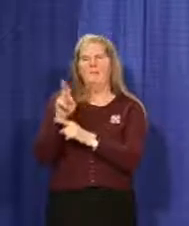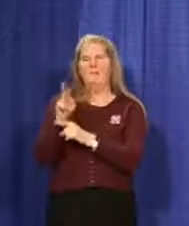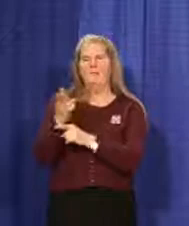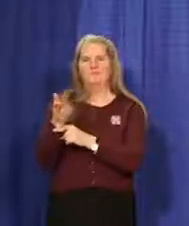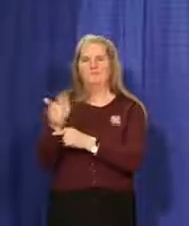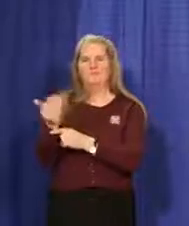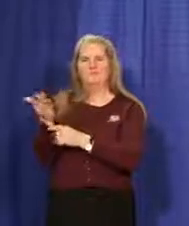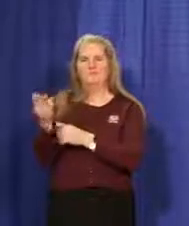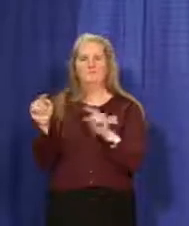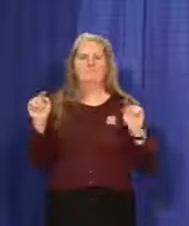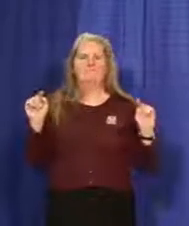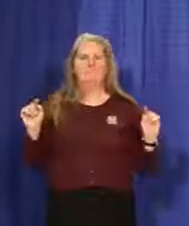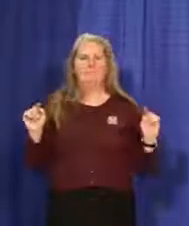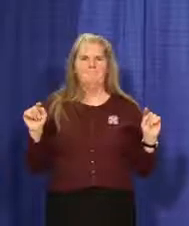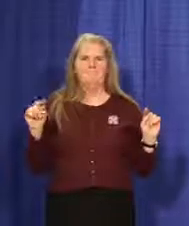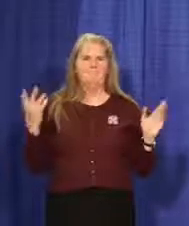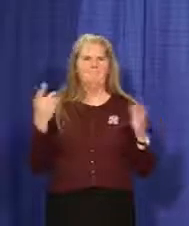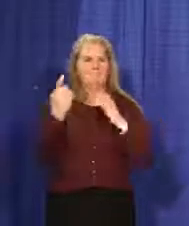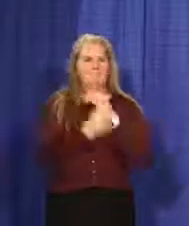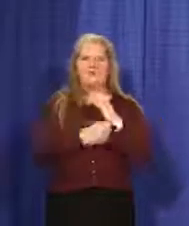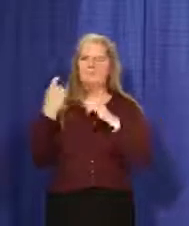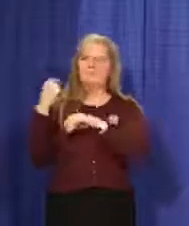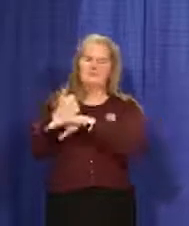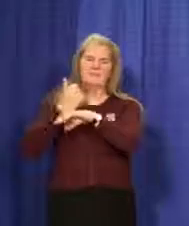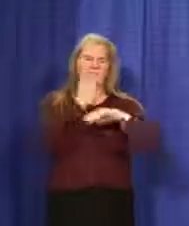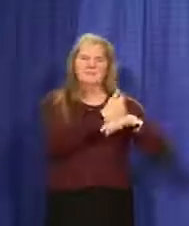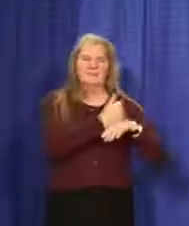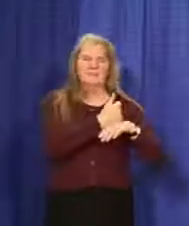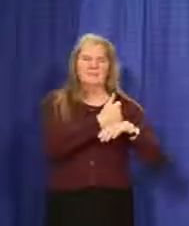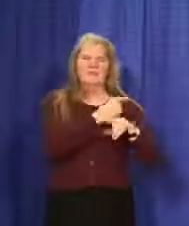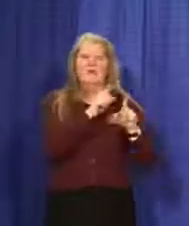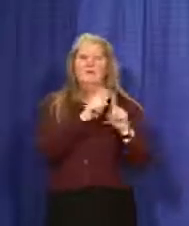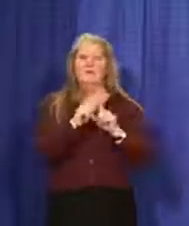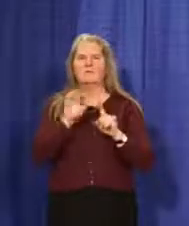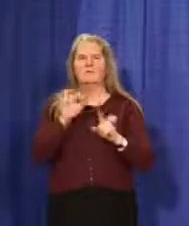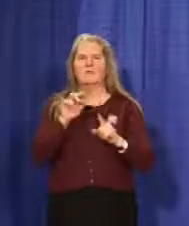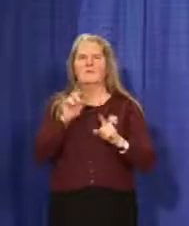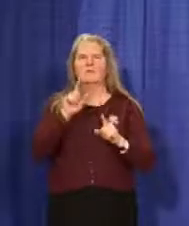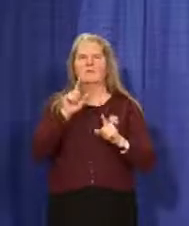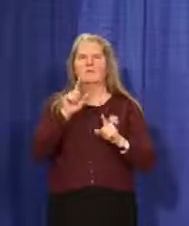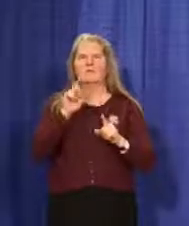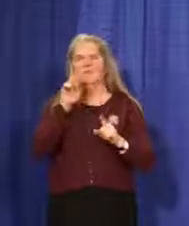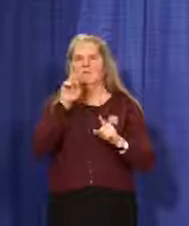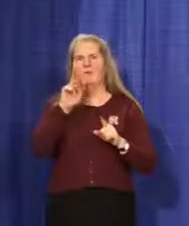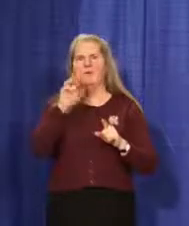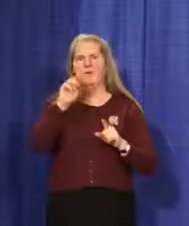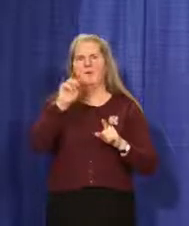regular product. Along with the flu mist for those who fall in that age